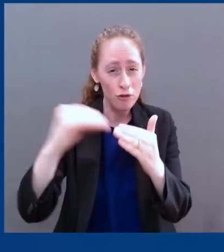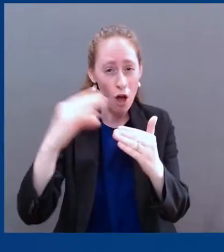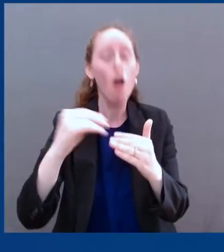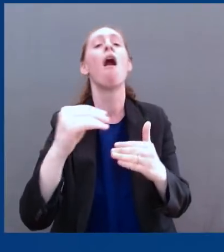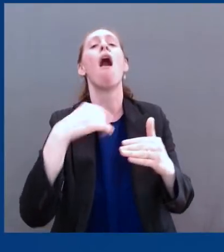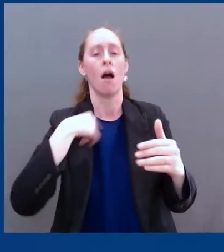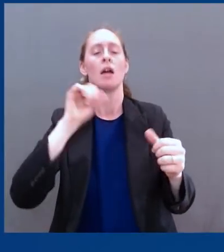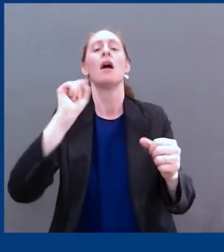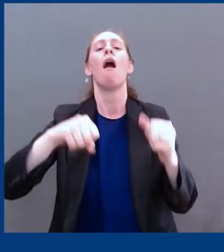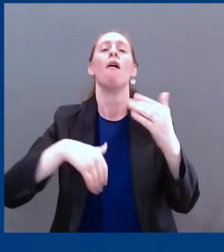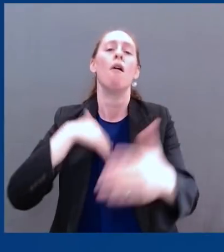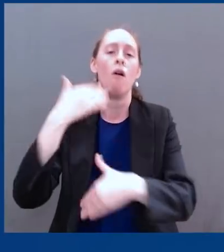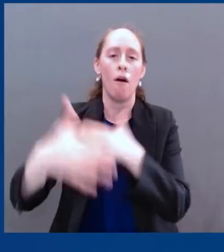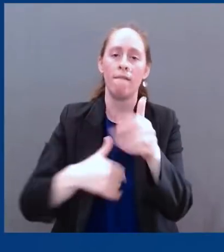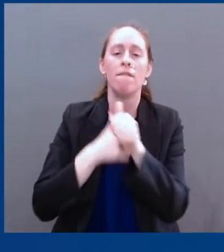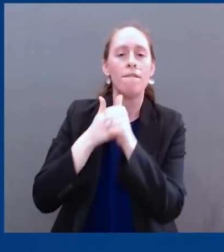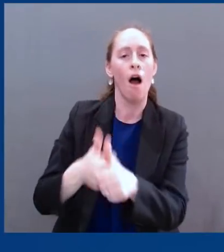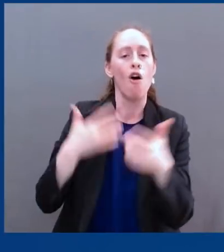so we can be prepared for whatever comes next.